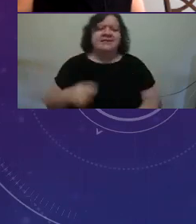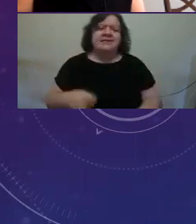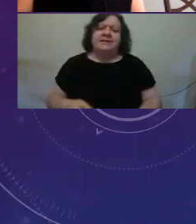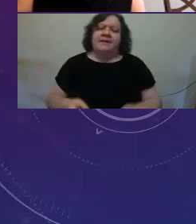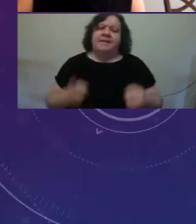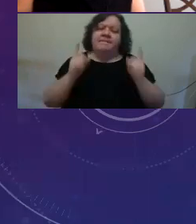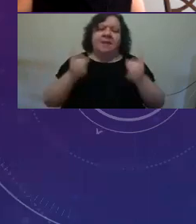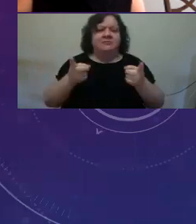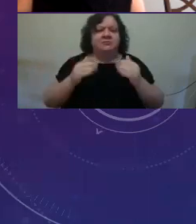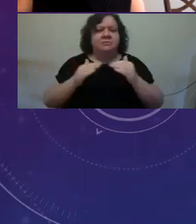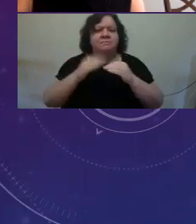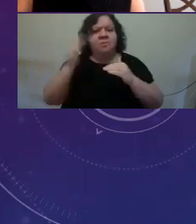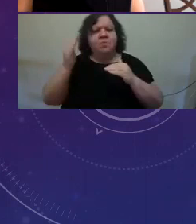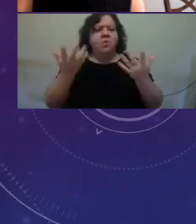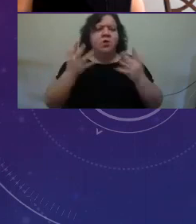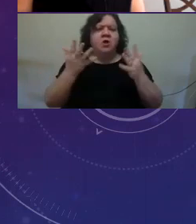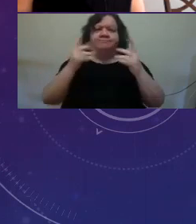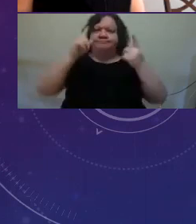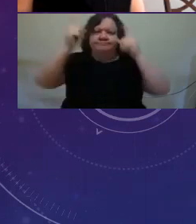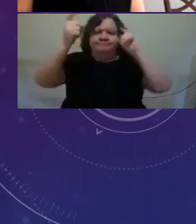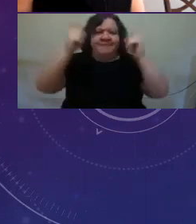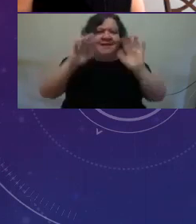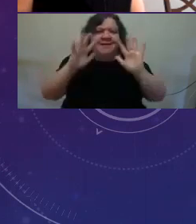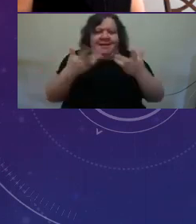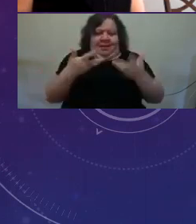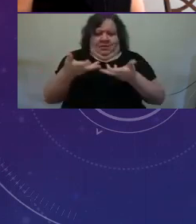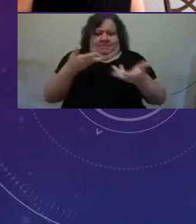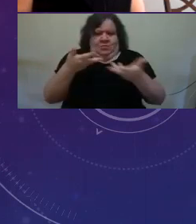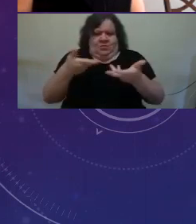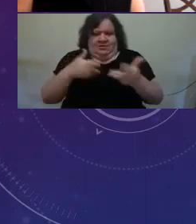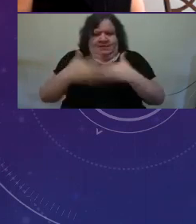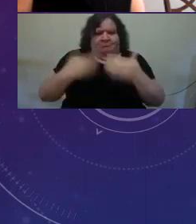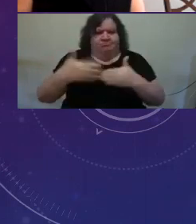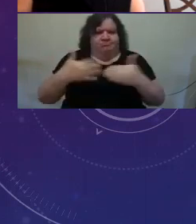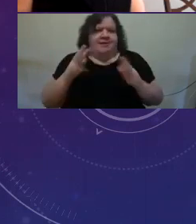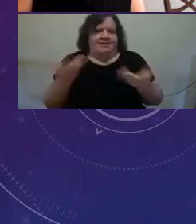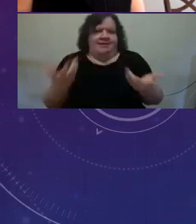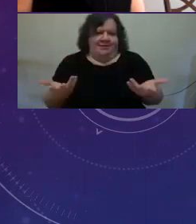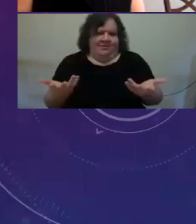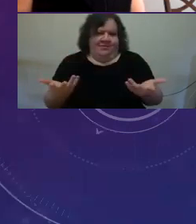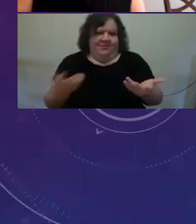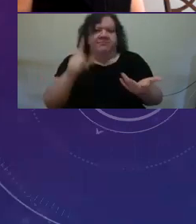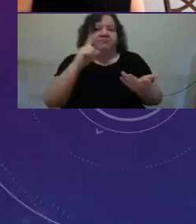to learn well why because there are there is a need for the world trainers